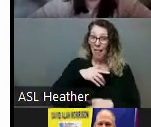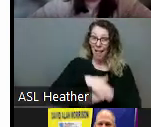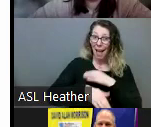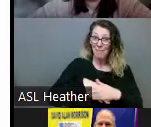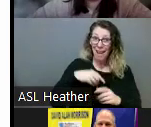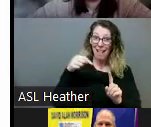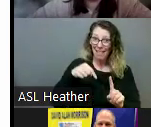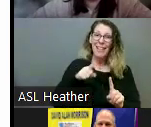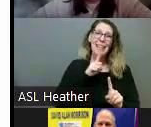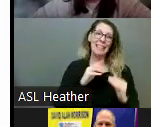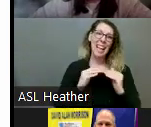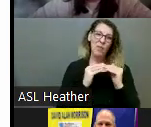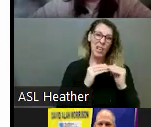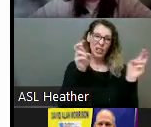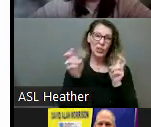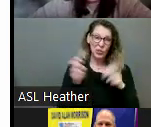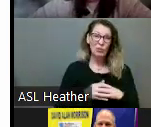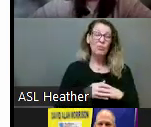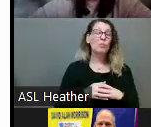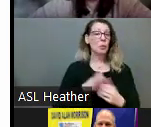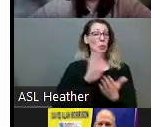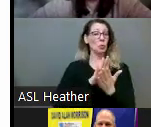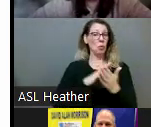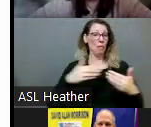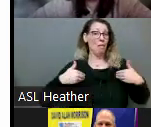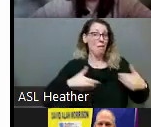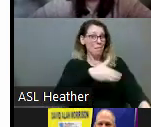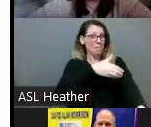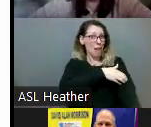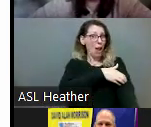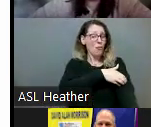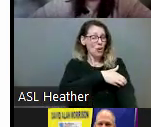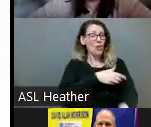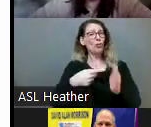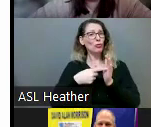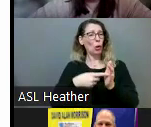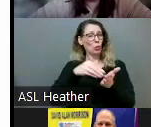an equity issue. Schools have the power to signal to students that they belong at school